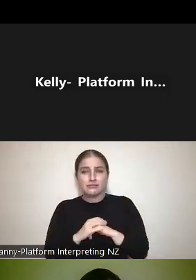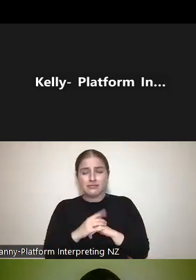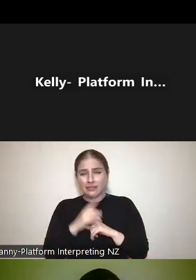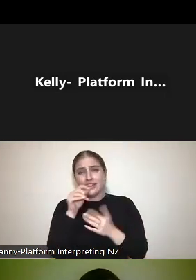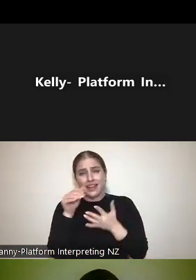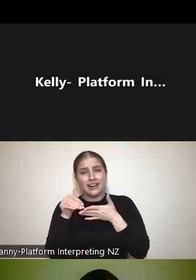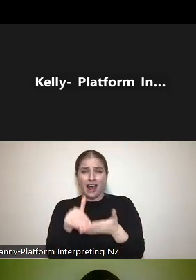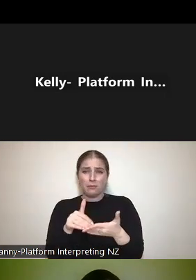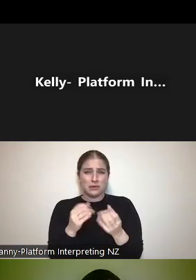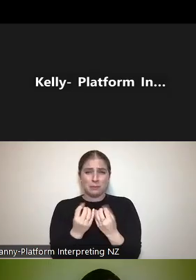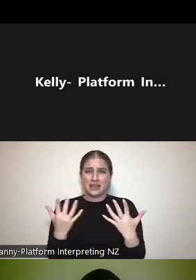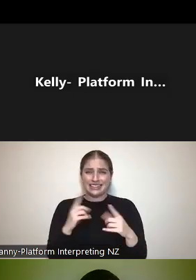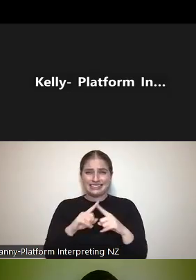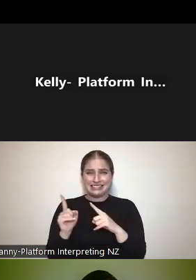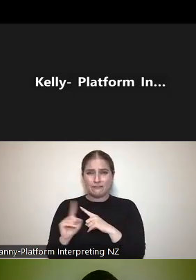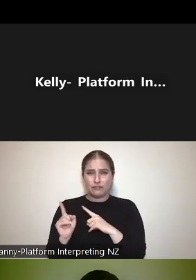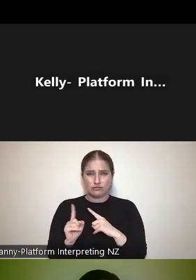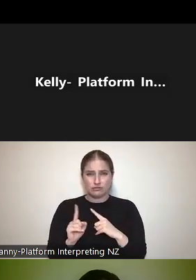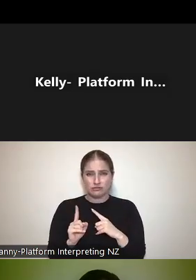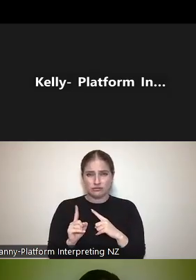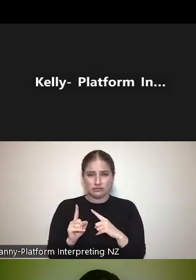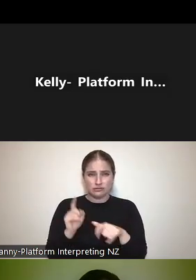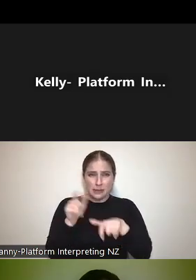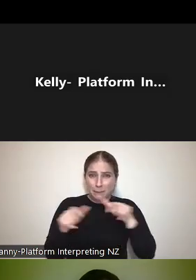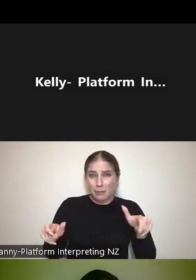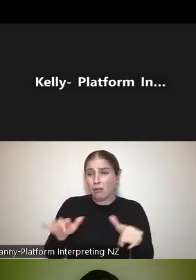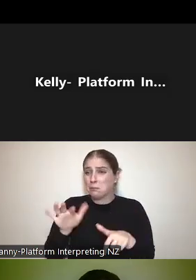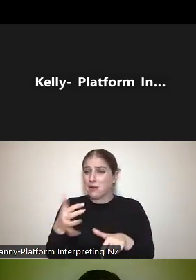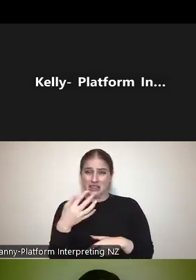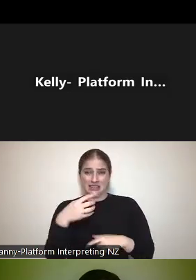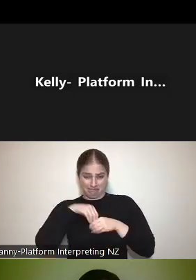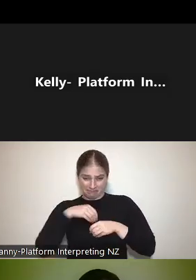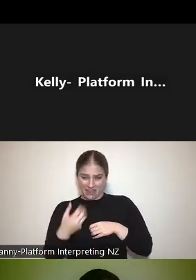people might carry anxiety and need to know as much as they can beforehand.